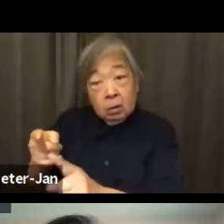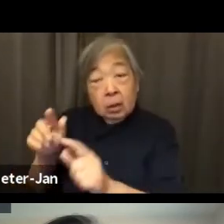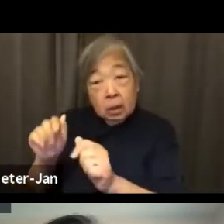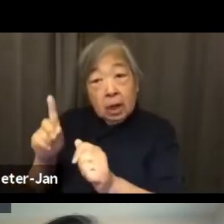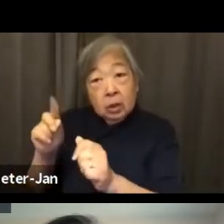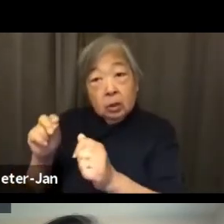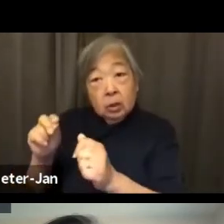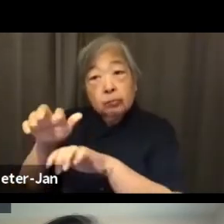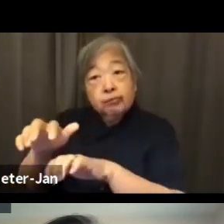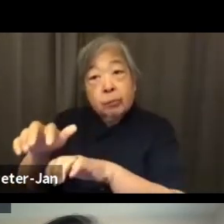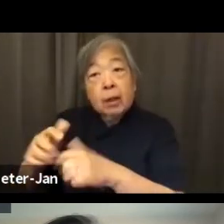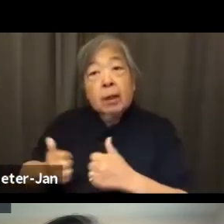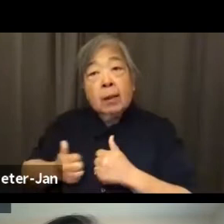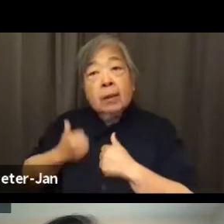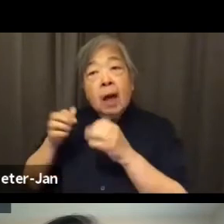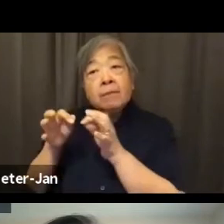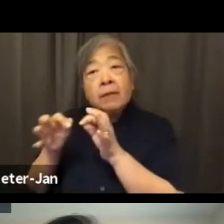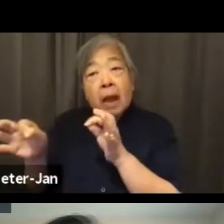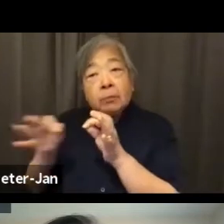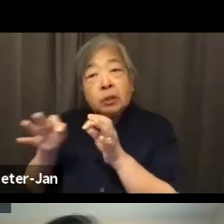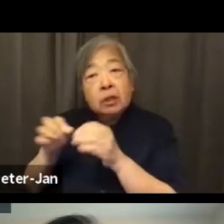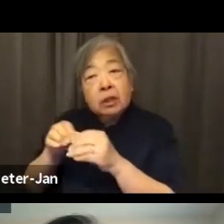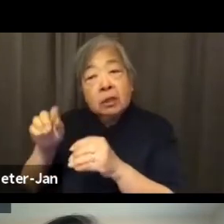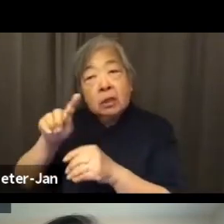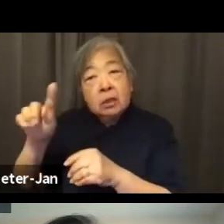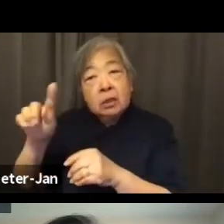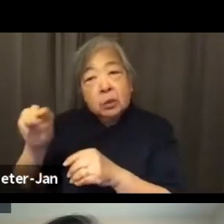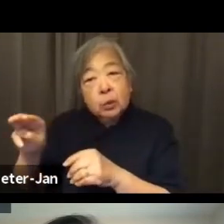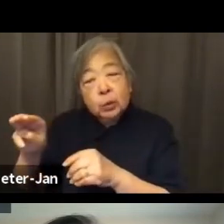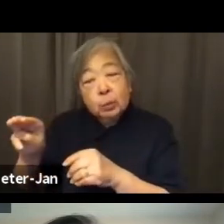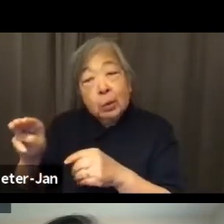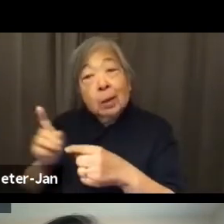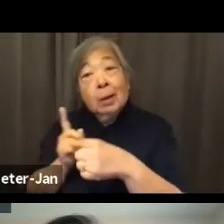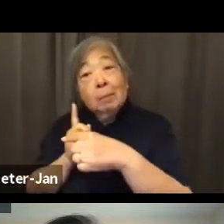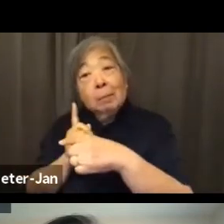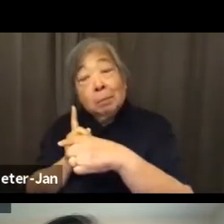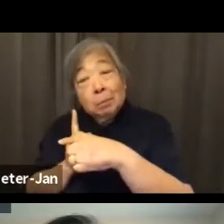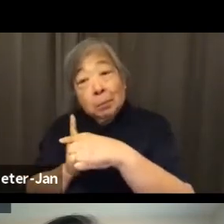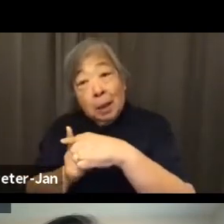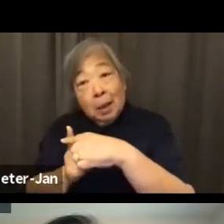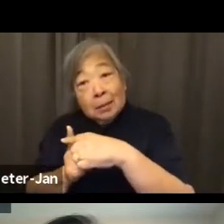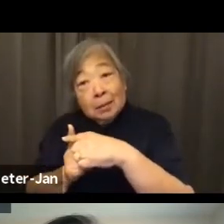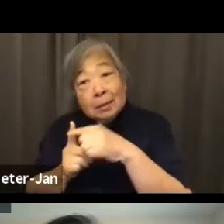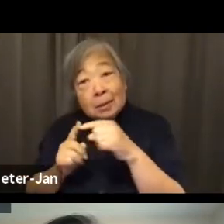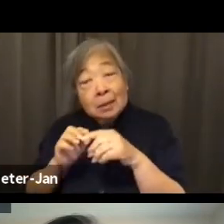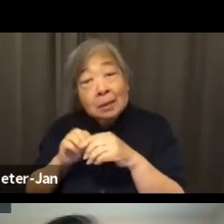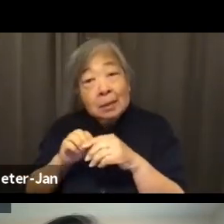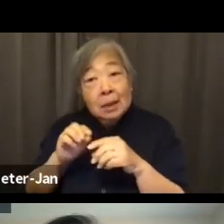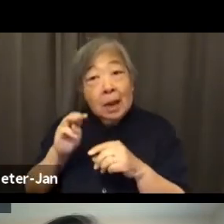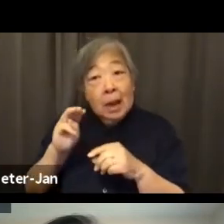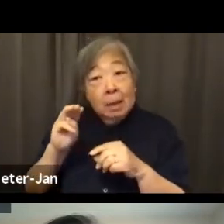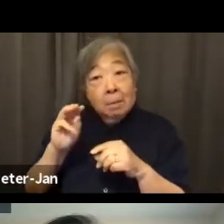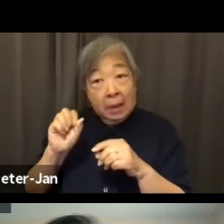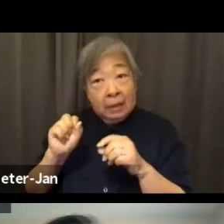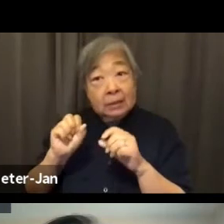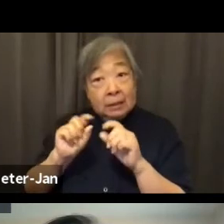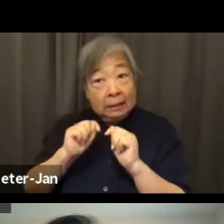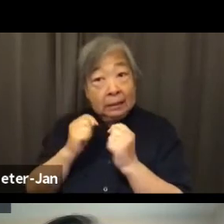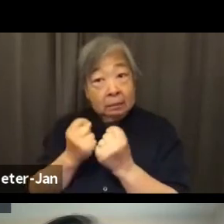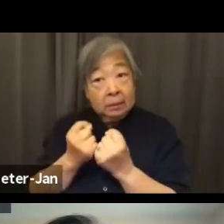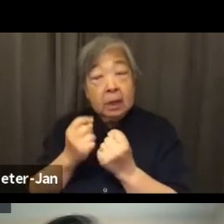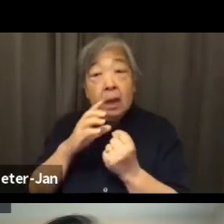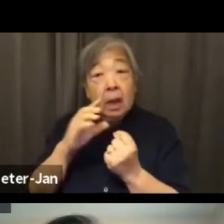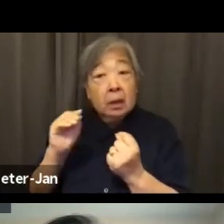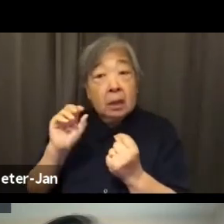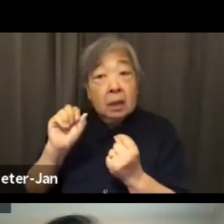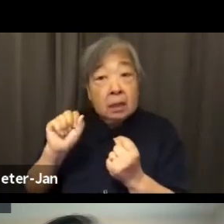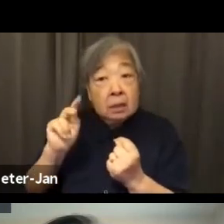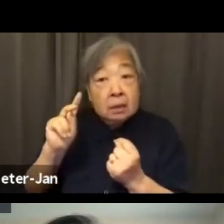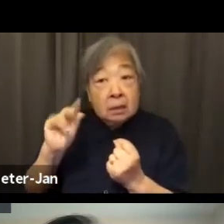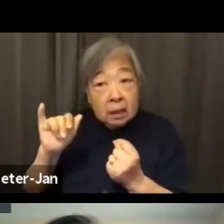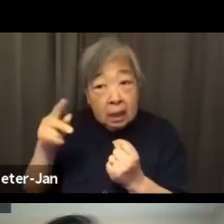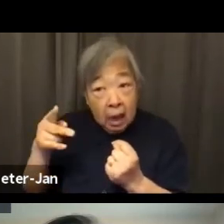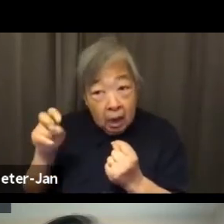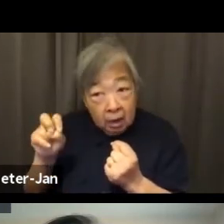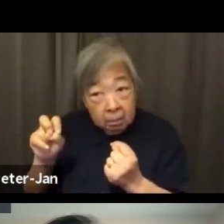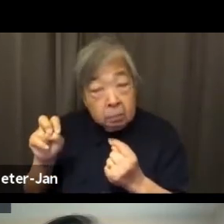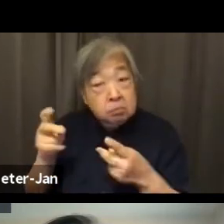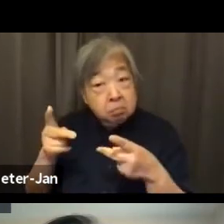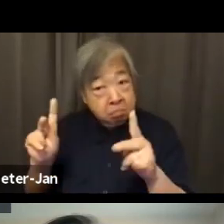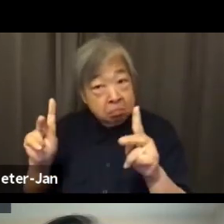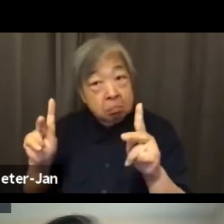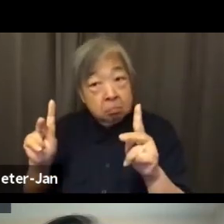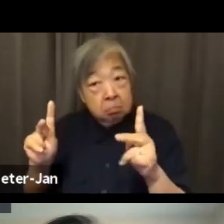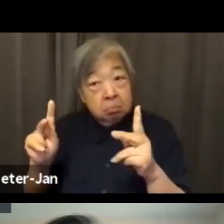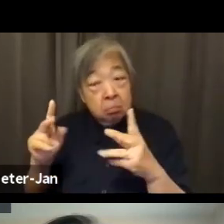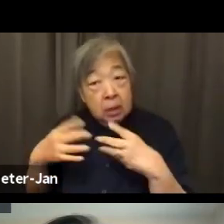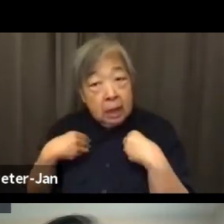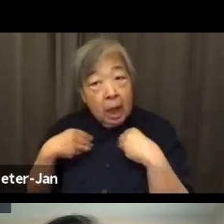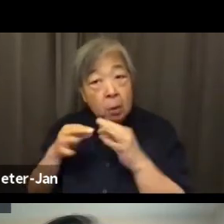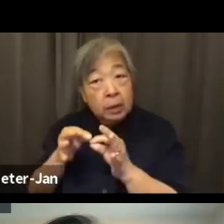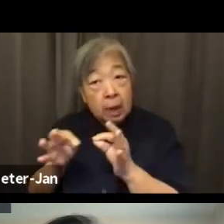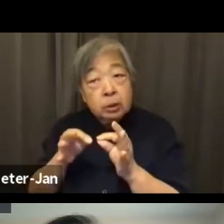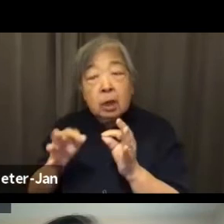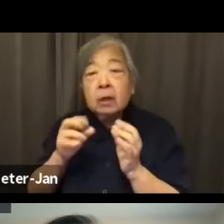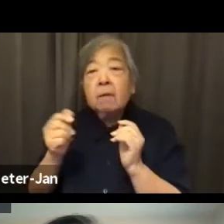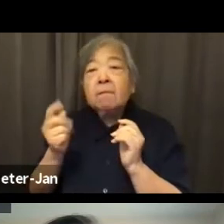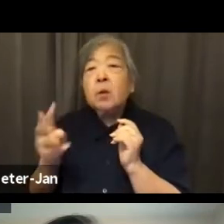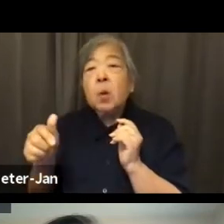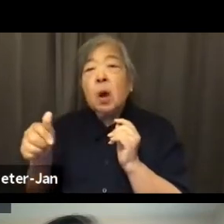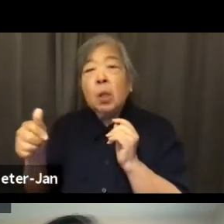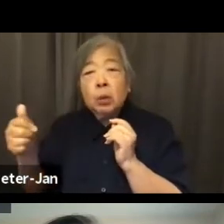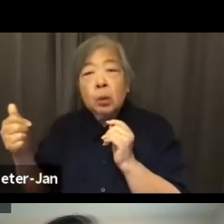in Zoom, for example, as well as in MS Teams and Skype, and a couple others, so that's